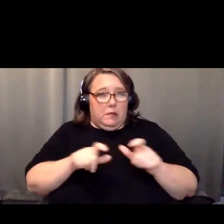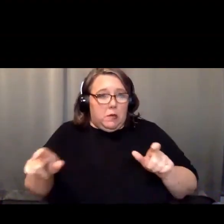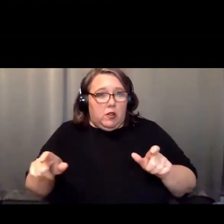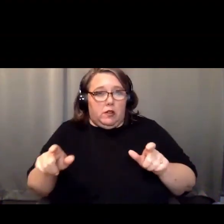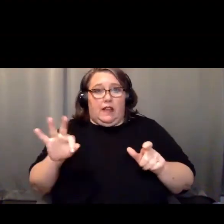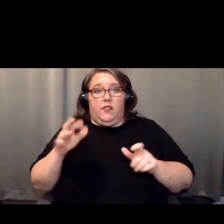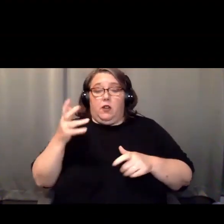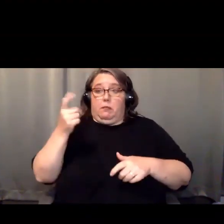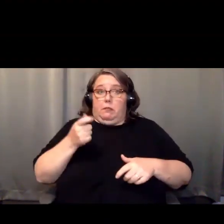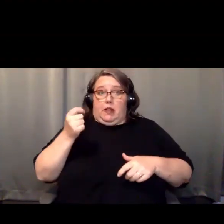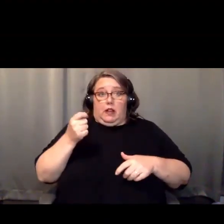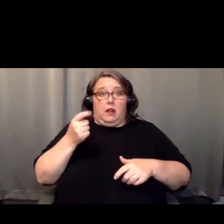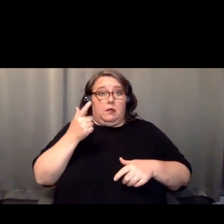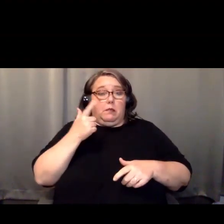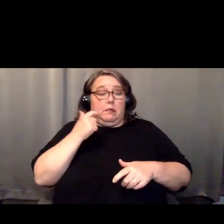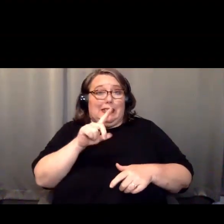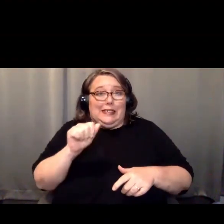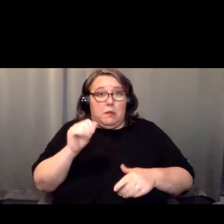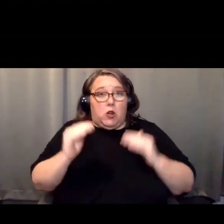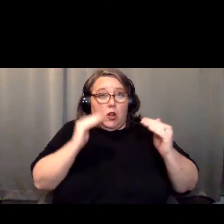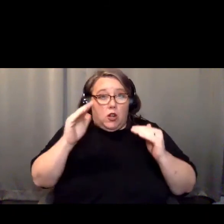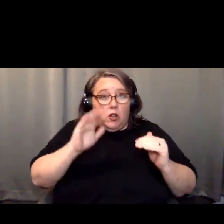under disabled adult child, then it would be,